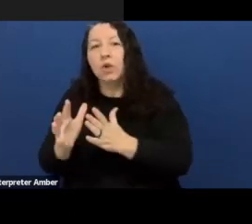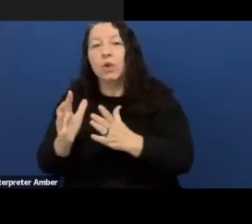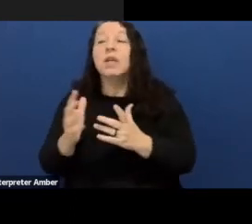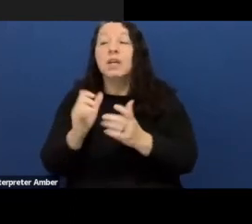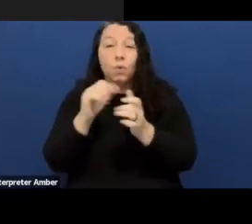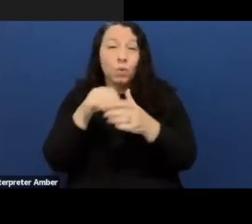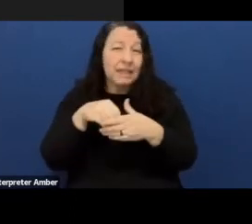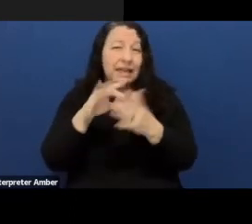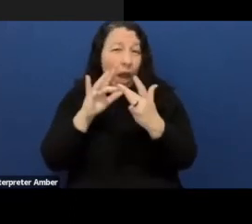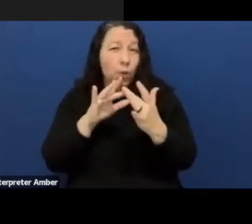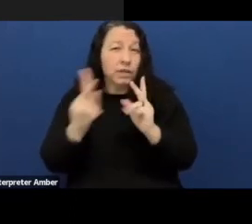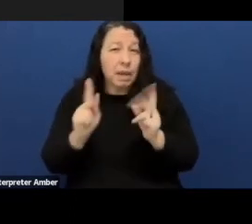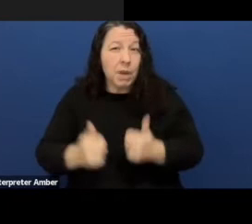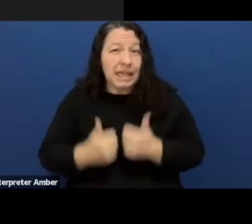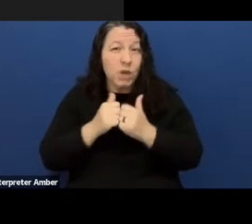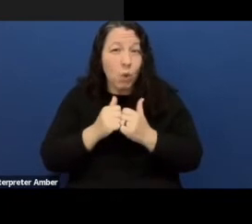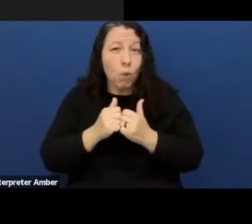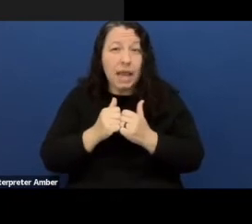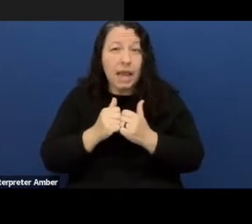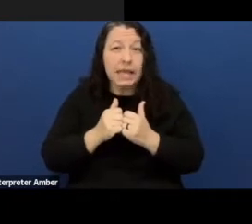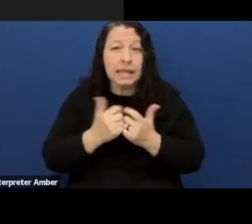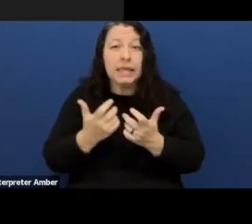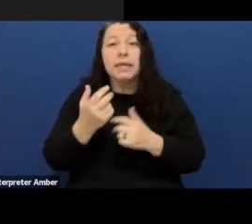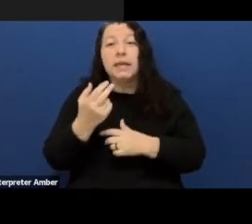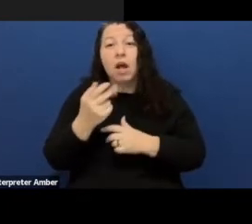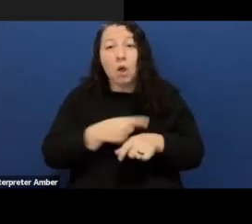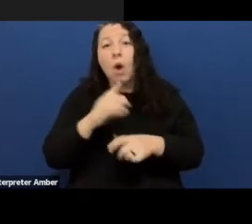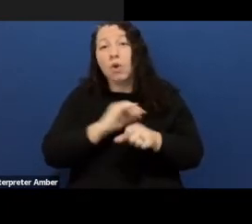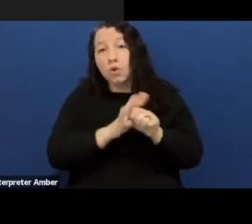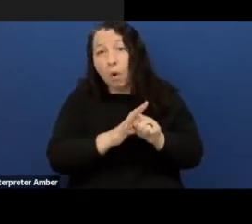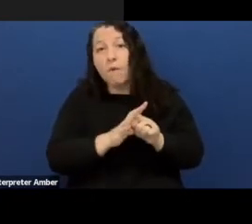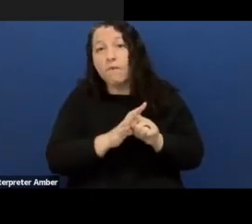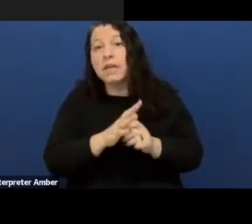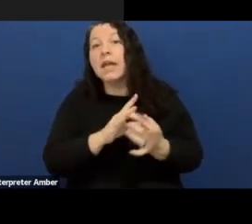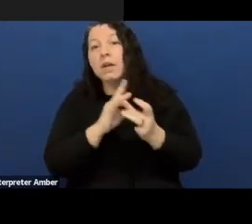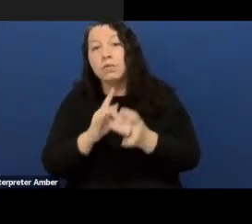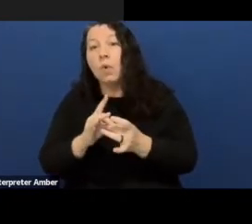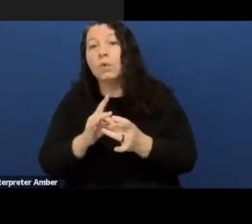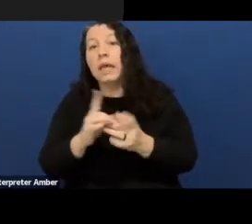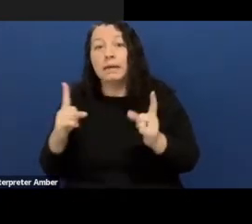between HIV institutions and leaders with emerging networks of people living with HIV.